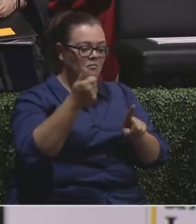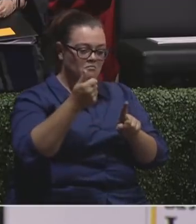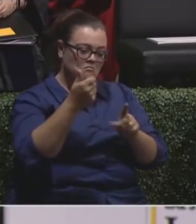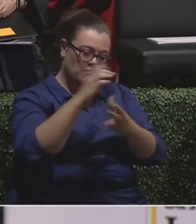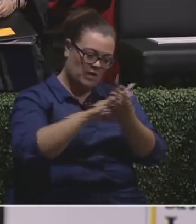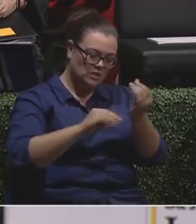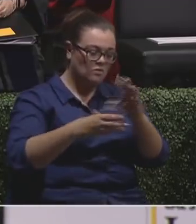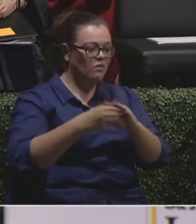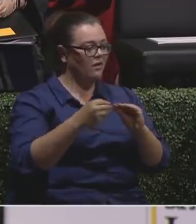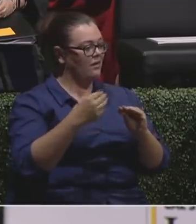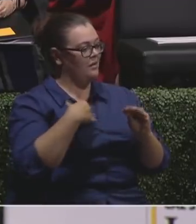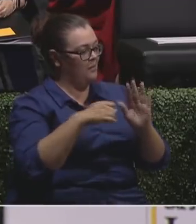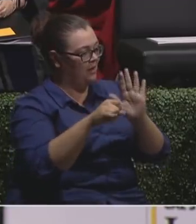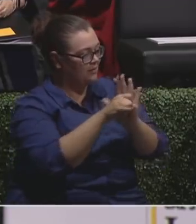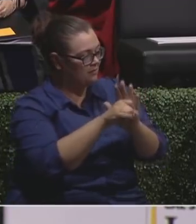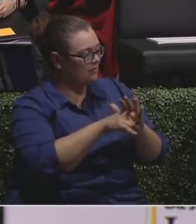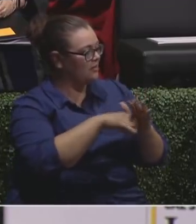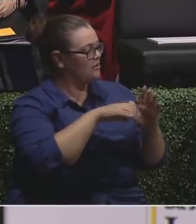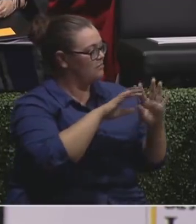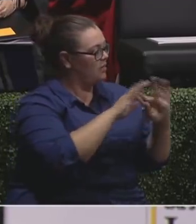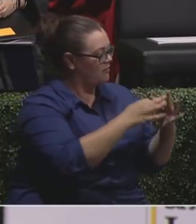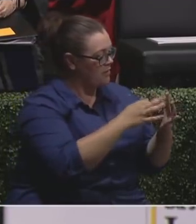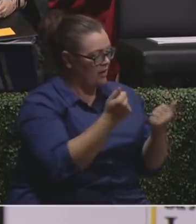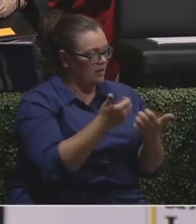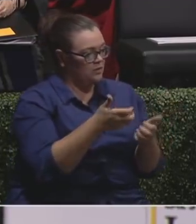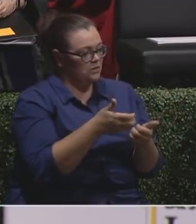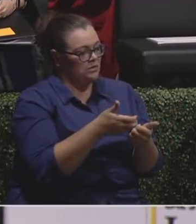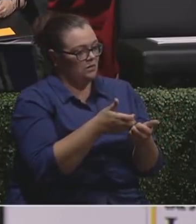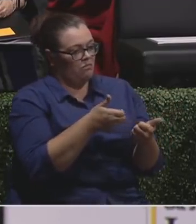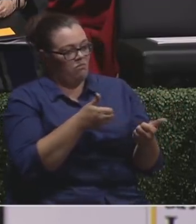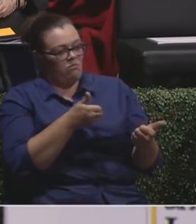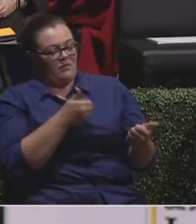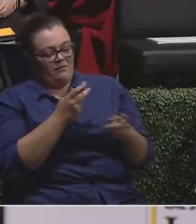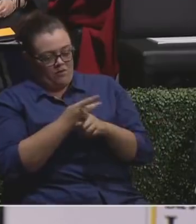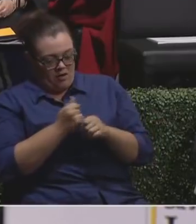IN TRUTH, MY STORY WAS STOLEN FROM ME BY THE SYSTEM AND MY ECONOMIC CONTEXT.